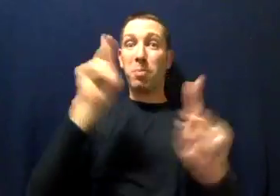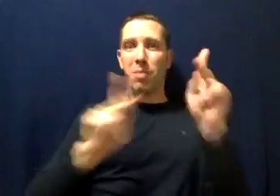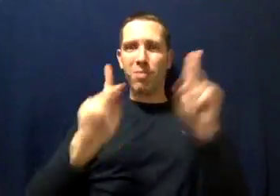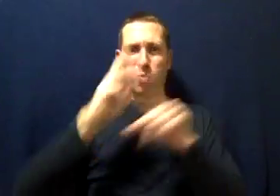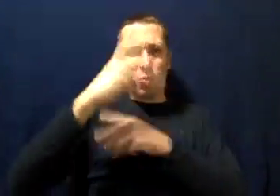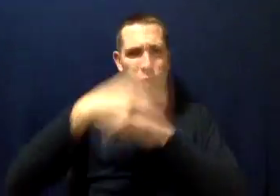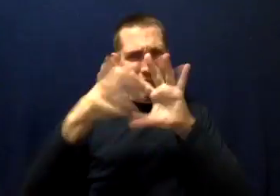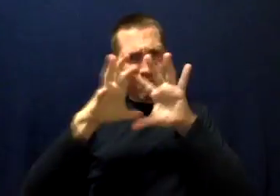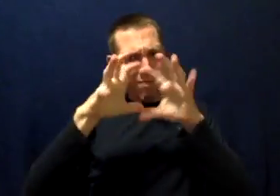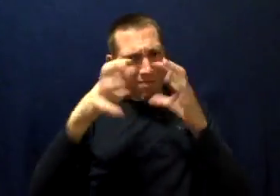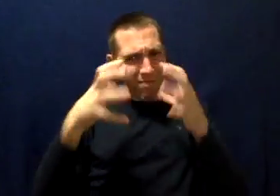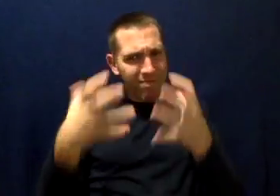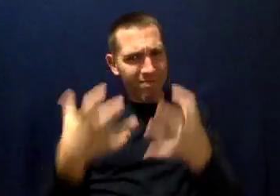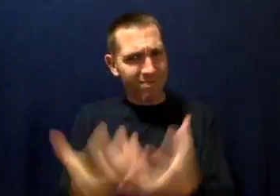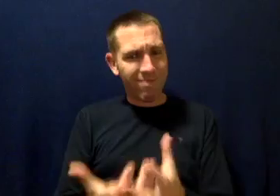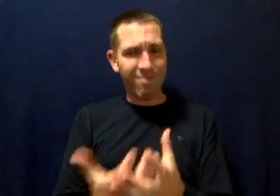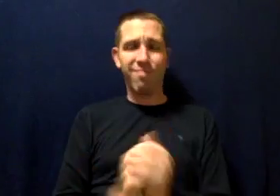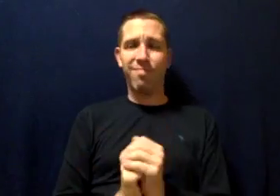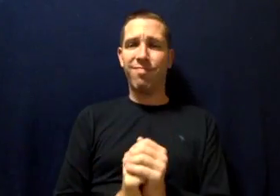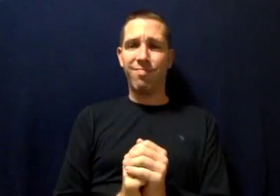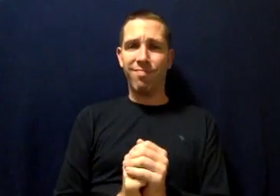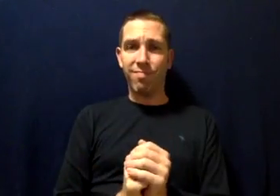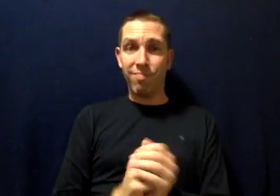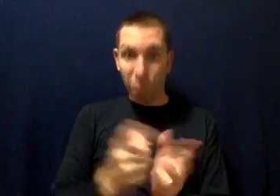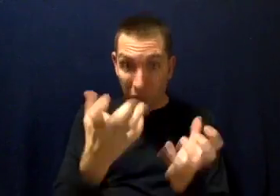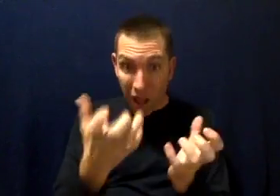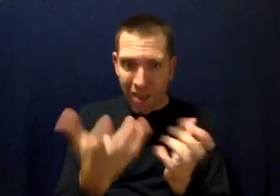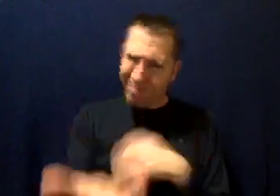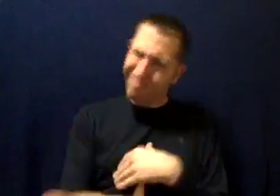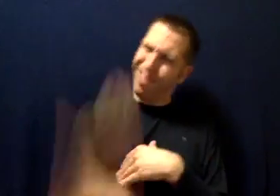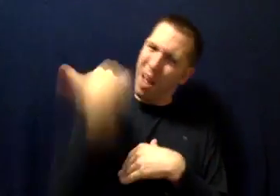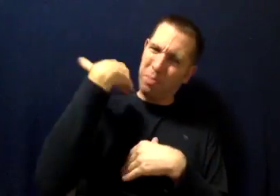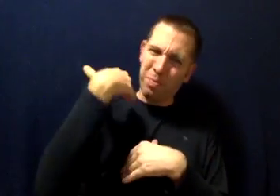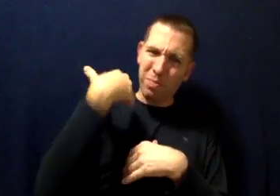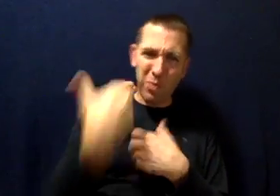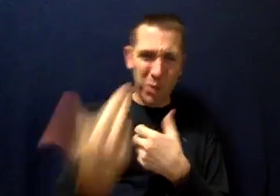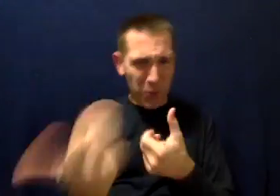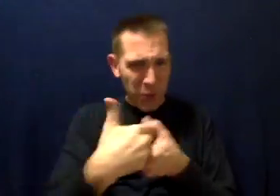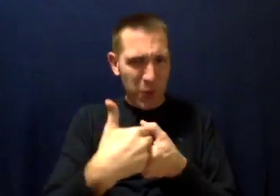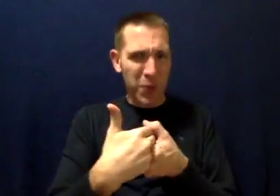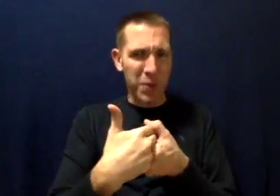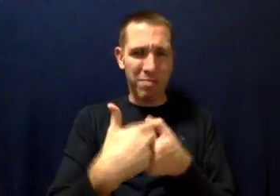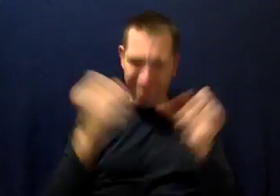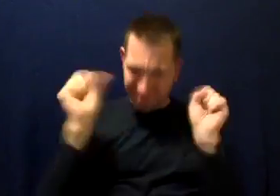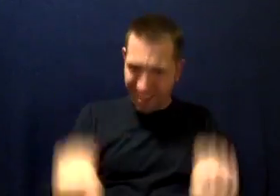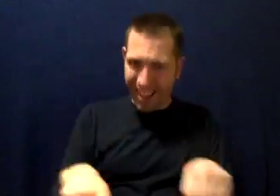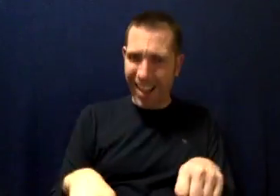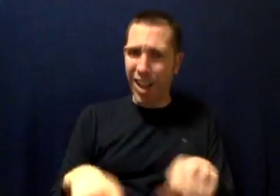People from around the world will be there. C'mon! Join us!